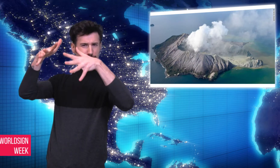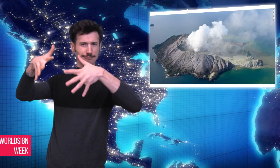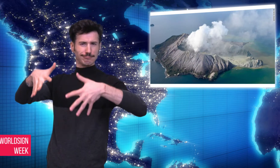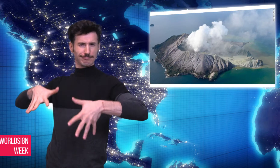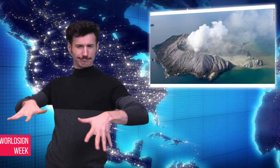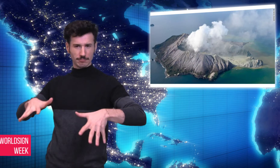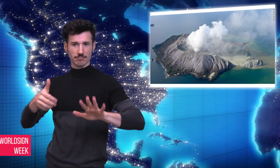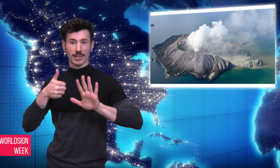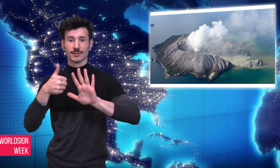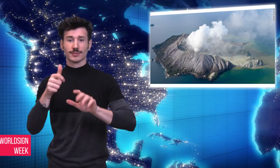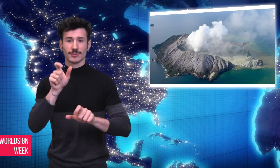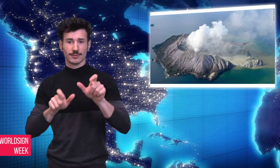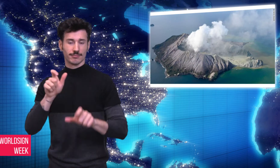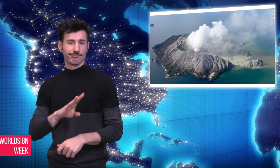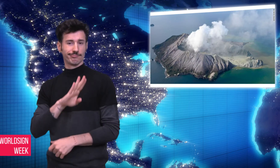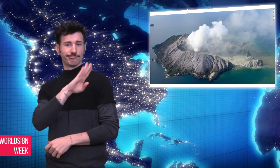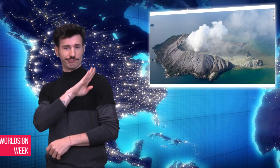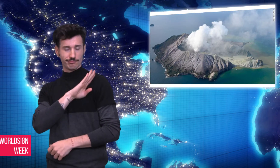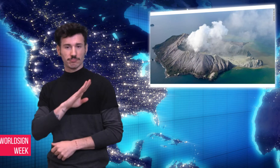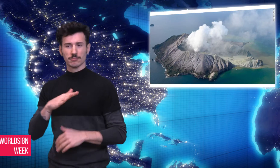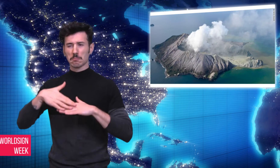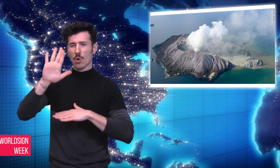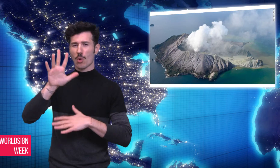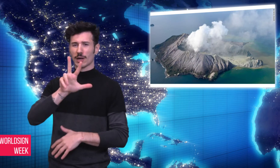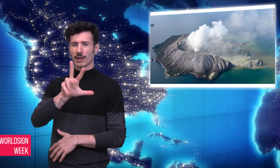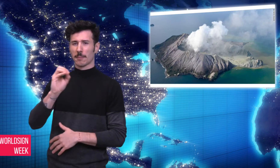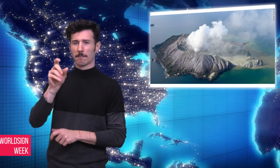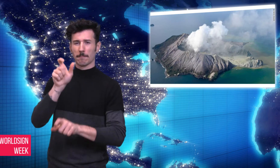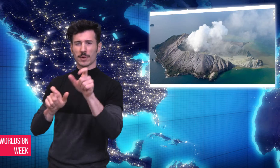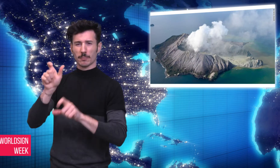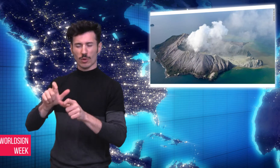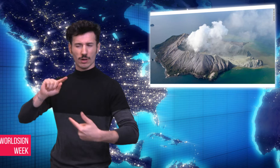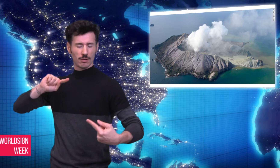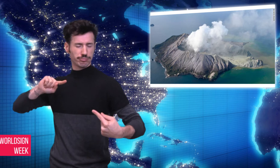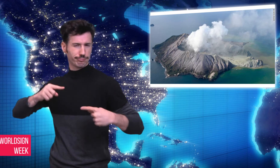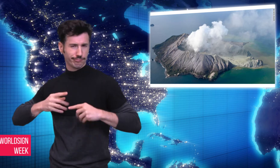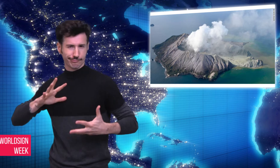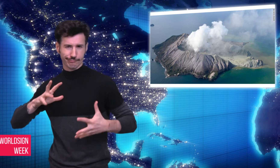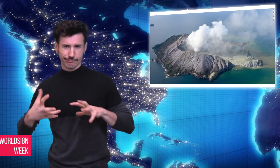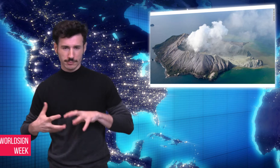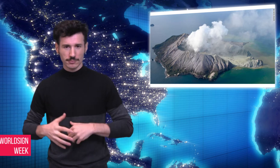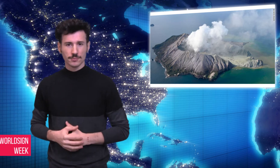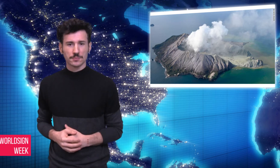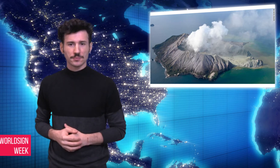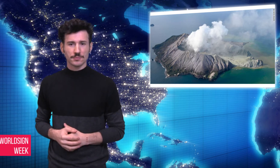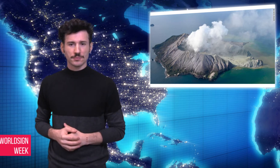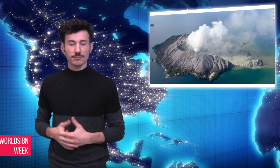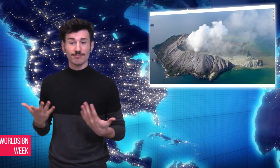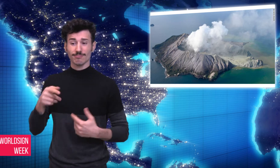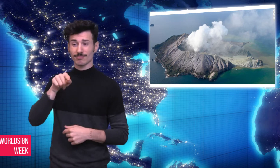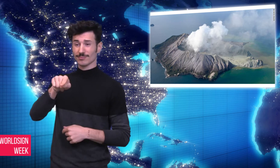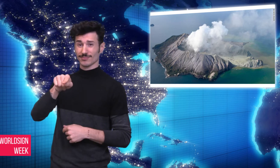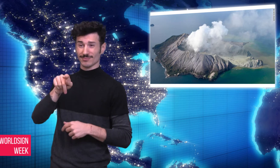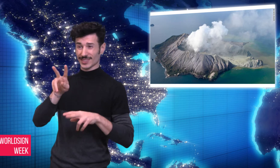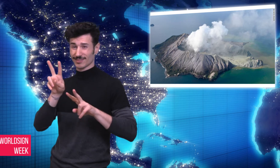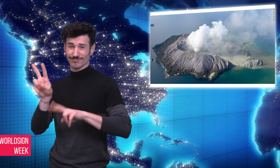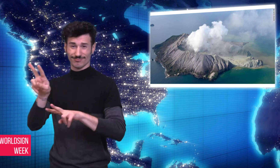this week, killing at least six people and injuring more than 30 people, many of them in critical